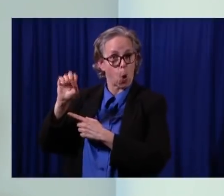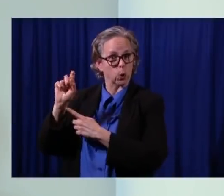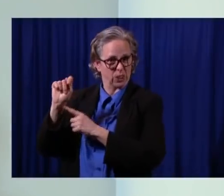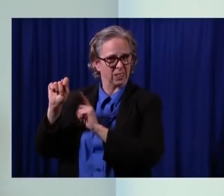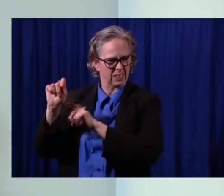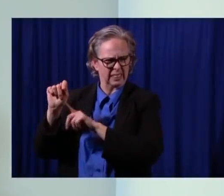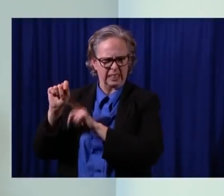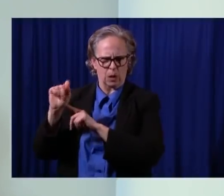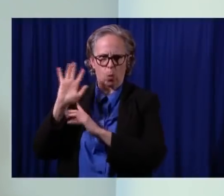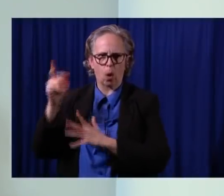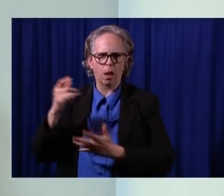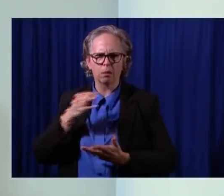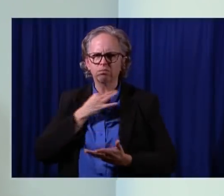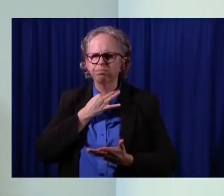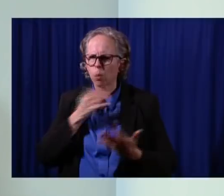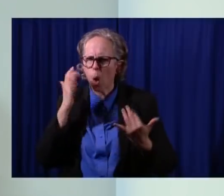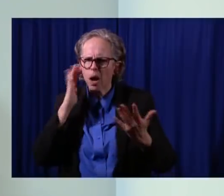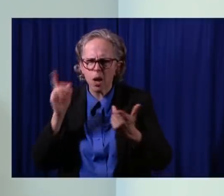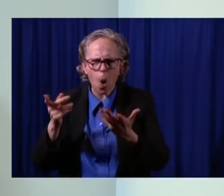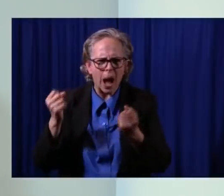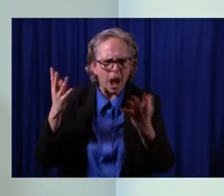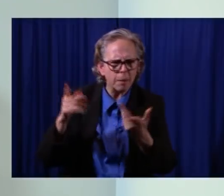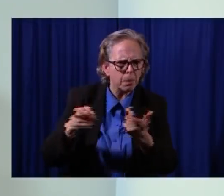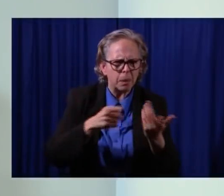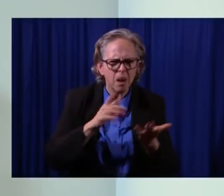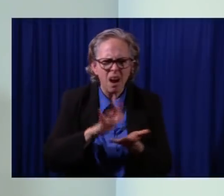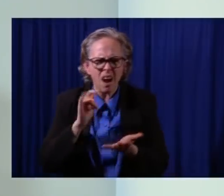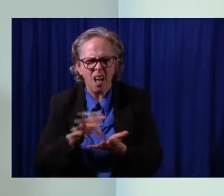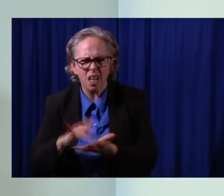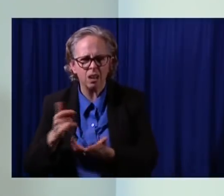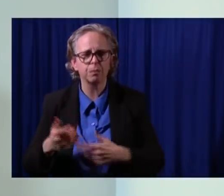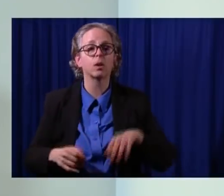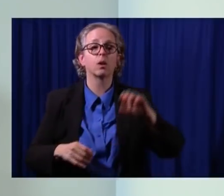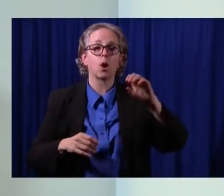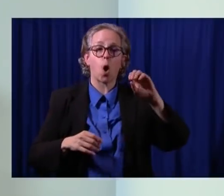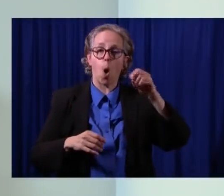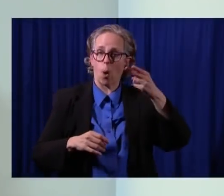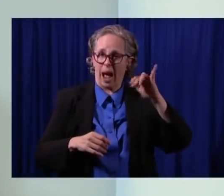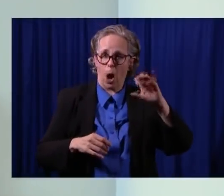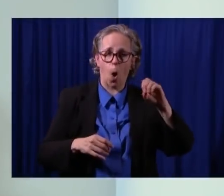OF COMMERCE AT WEBSITE.COM AND IF YOU THINK YOU MIGHT HAVE BEEN OF THE OF FRAUD OR YOU